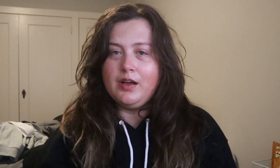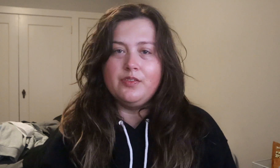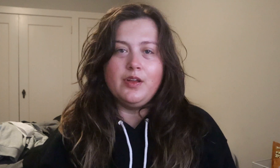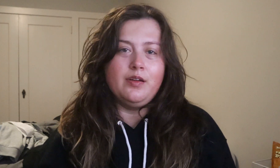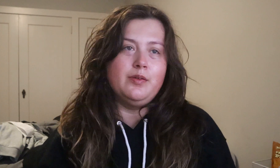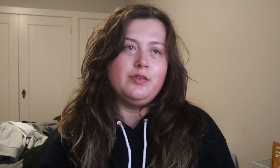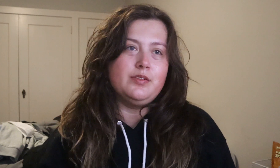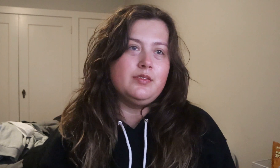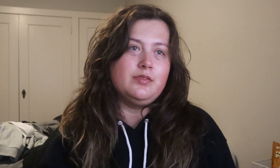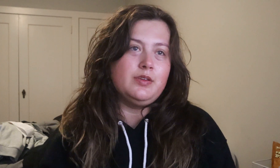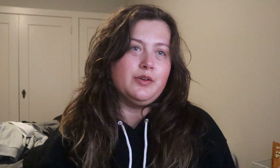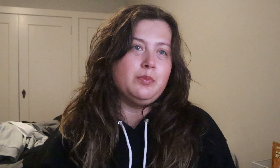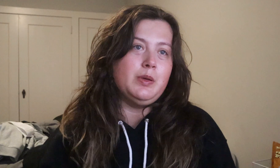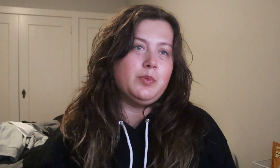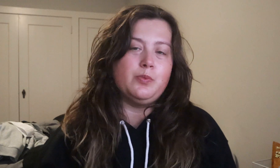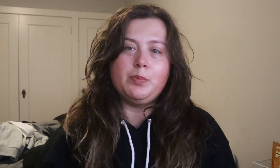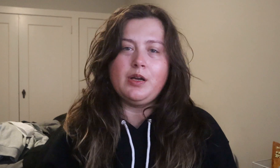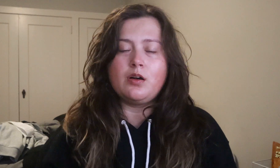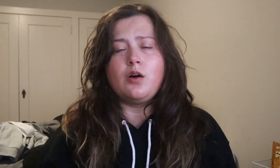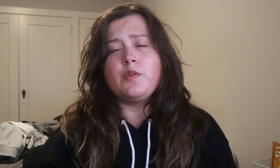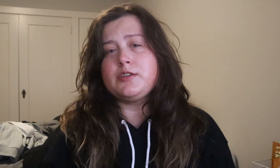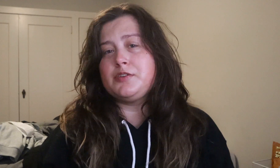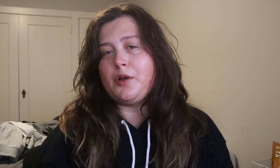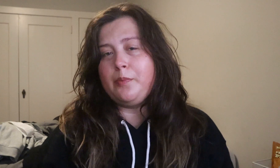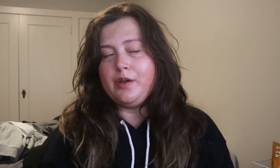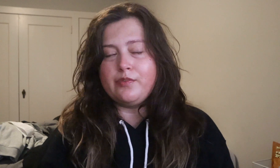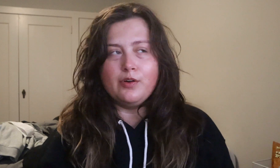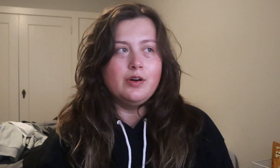And then hearing people will be like, "Oh, this is so beautiful."